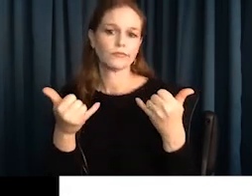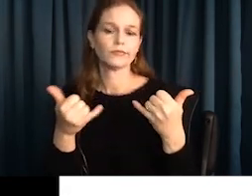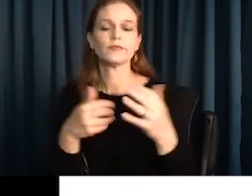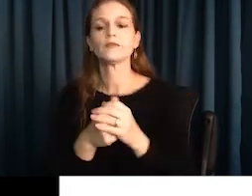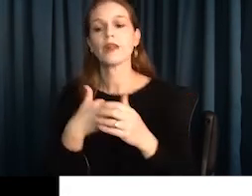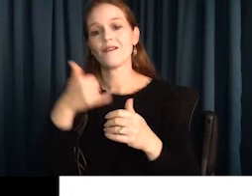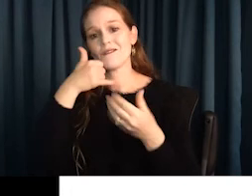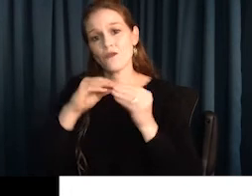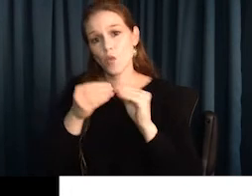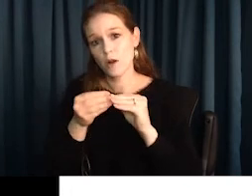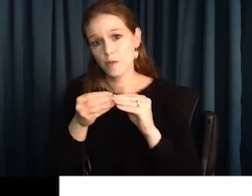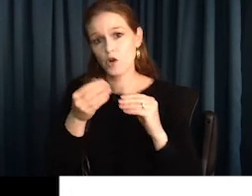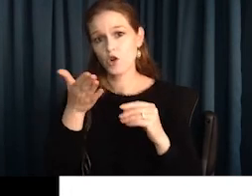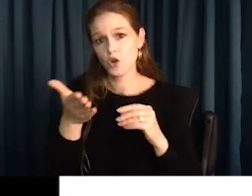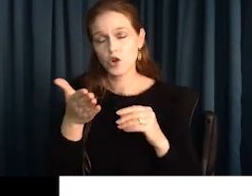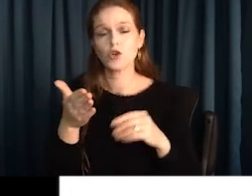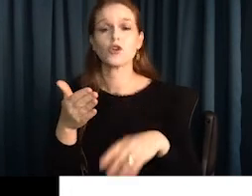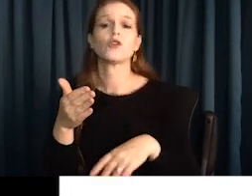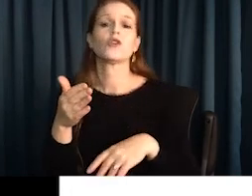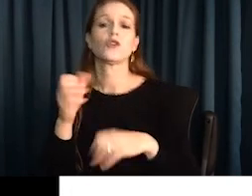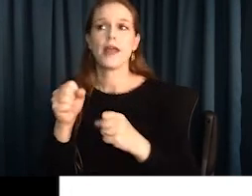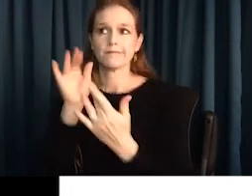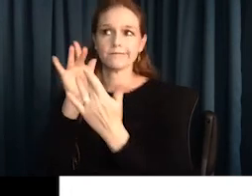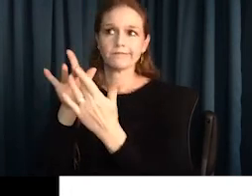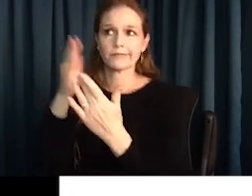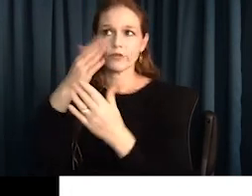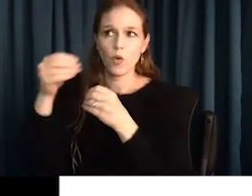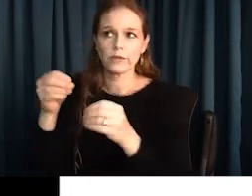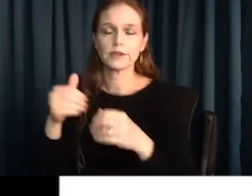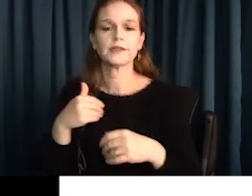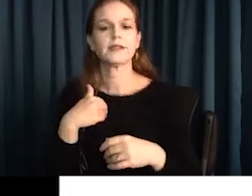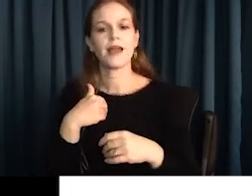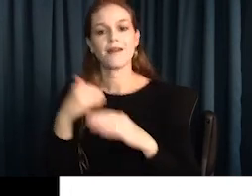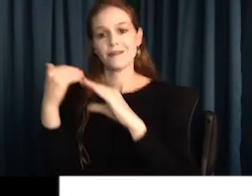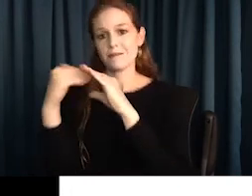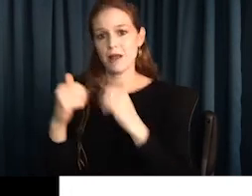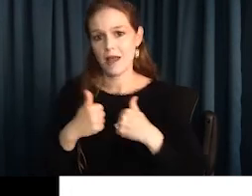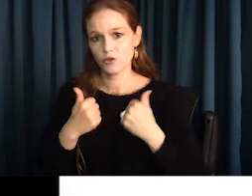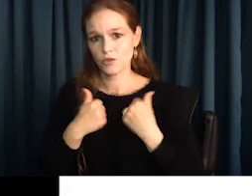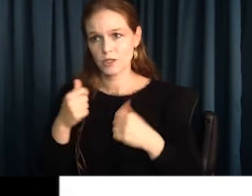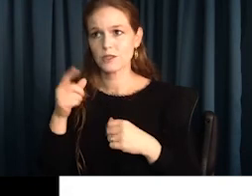goes directly to the front office. We have our contact email that is directly for the front